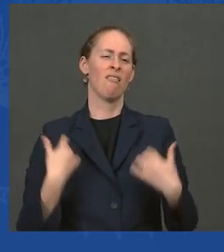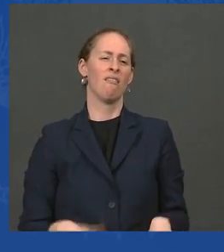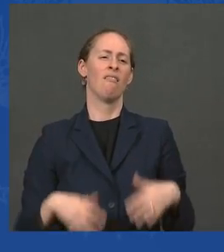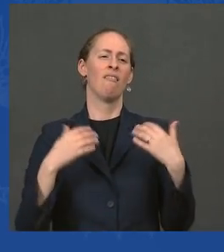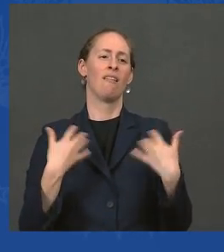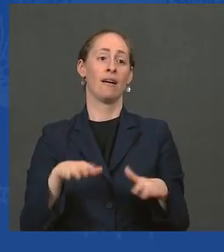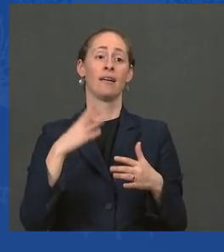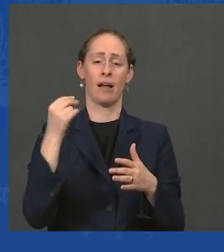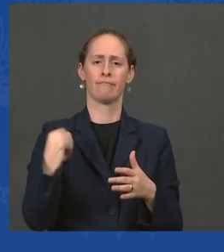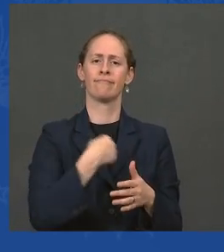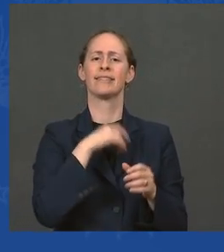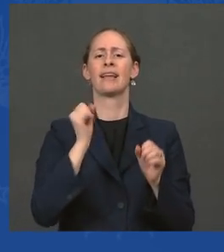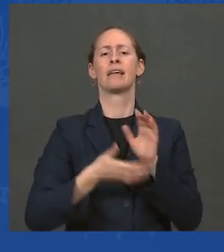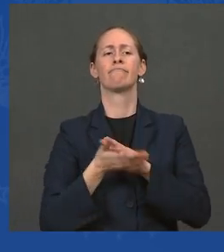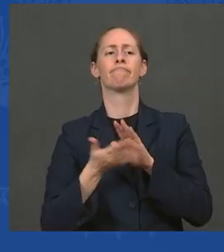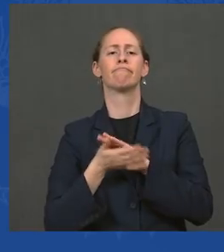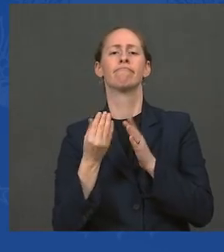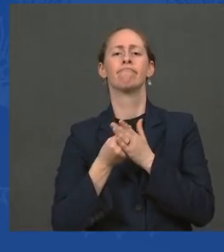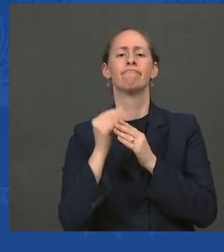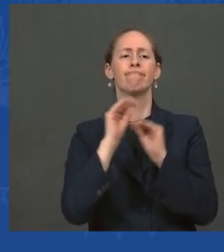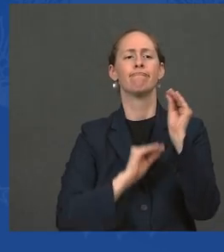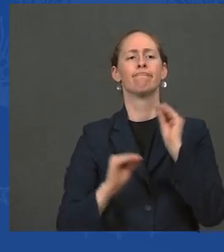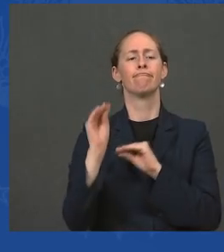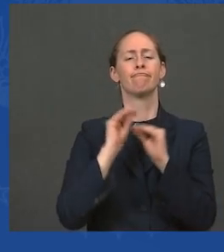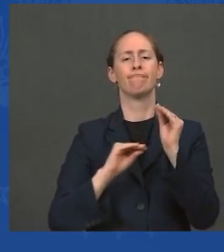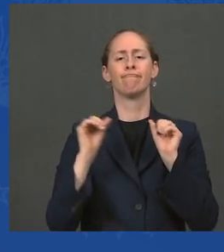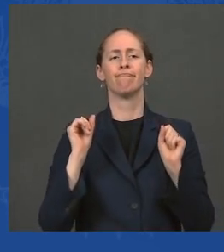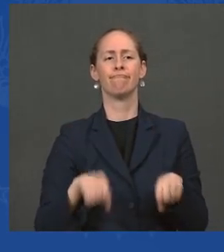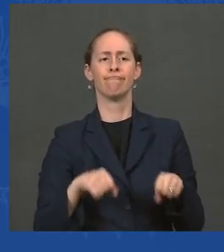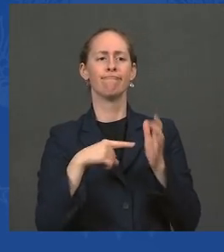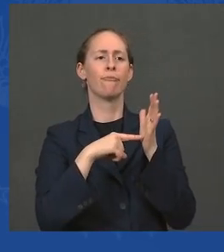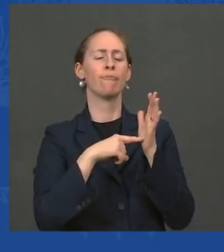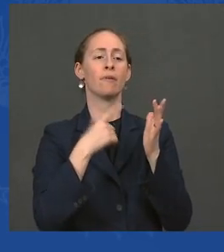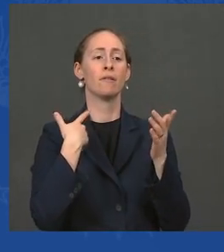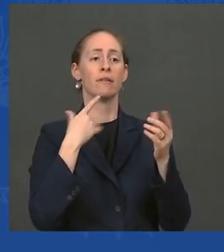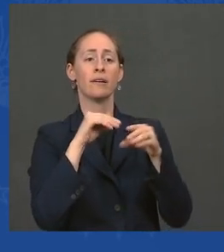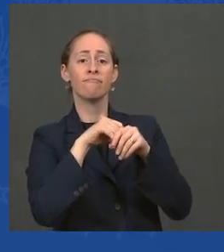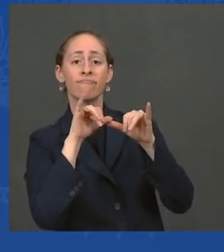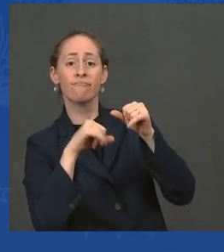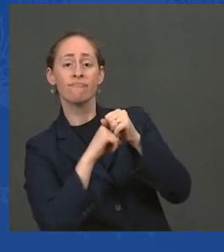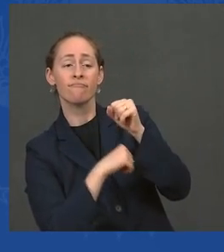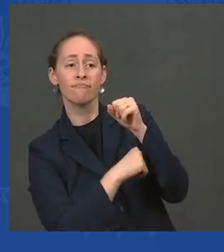Take the infrastructure bill. All those investments in roads, bridges, high-speed rail, Internet -- the whole deal --